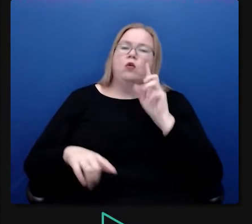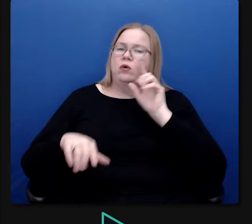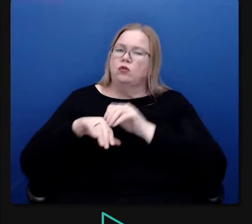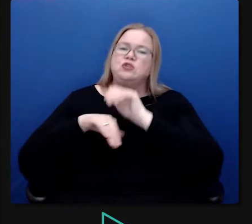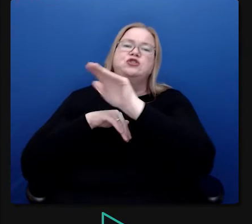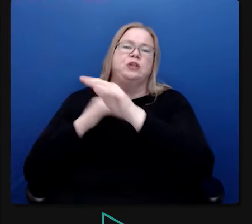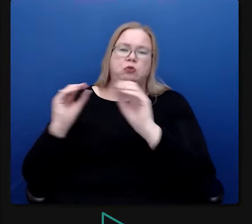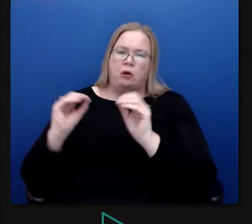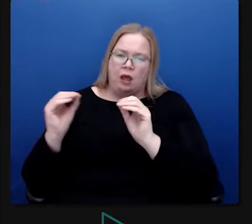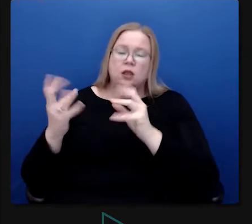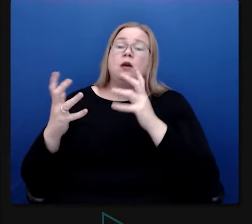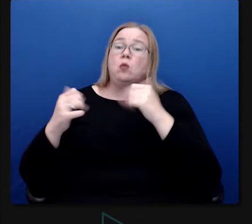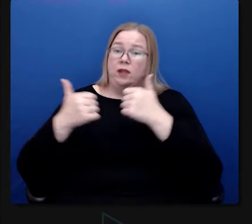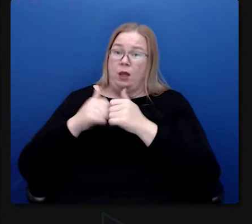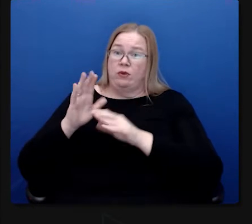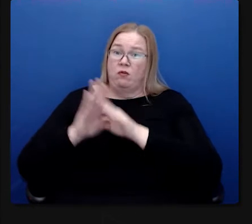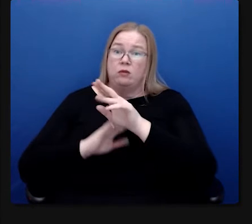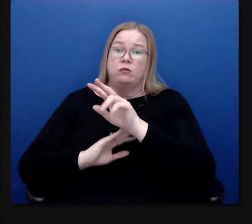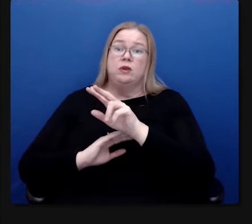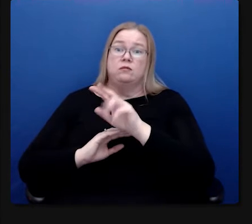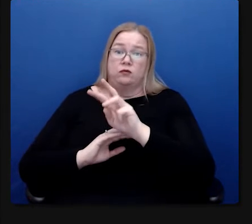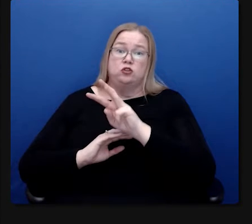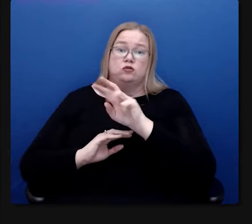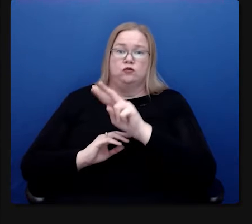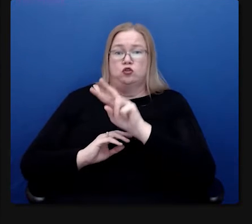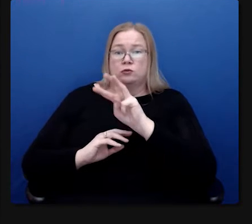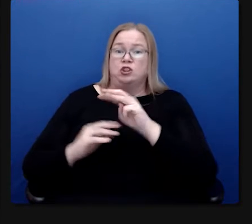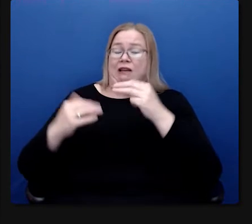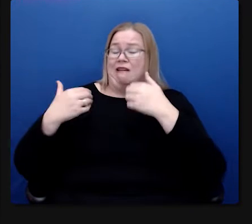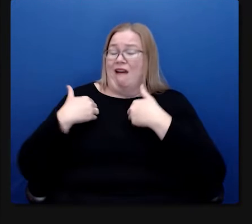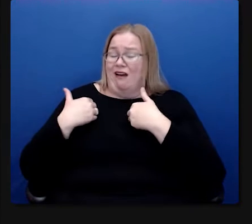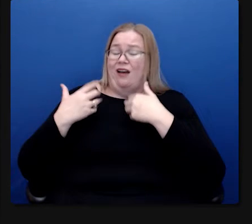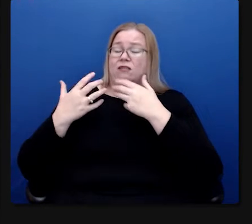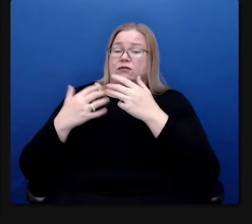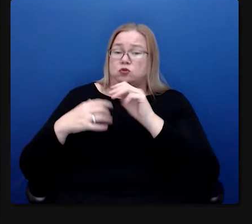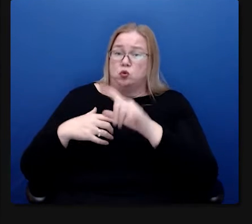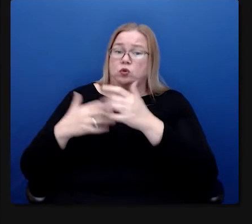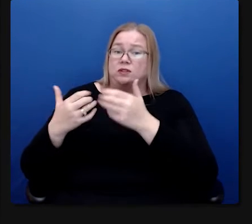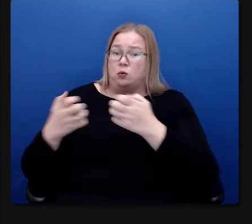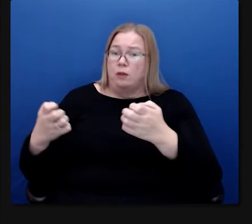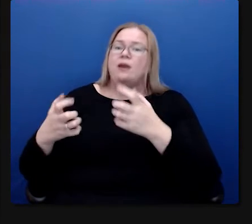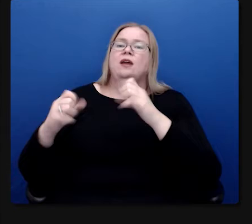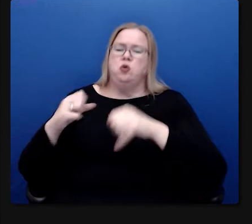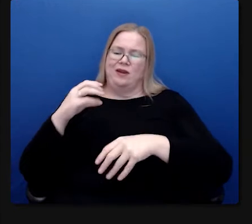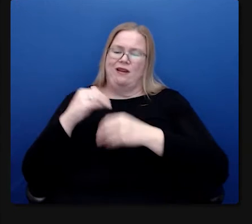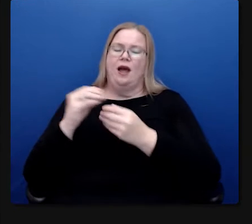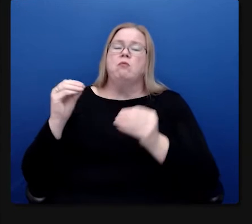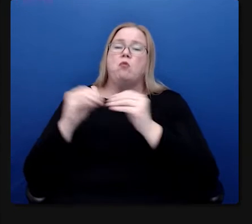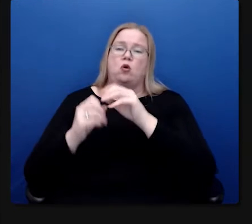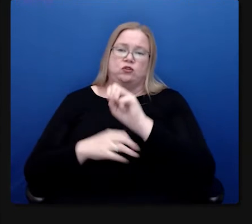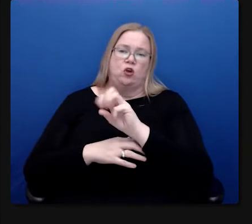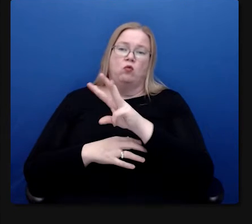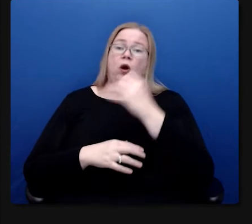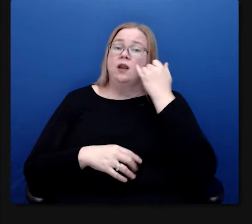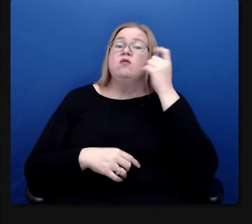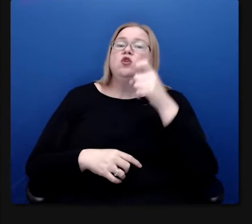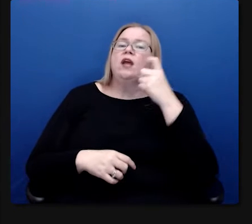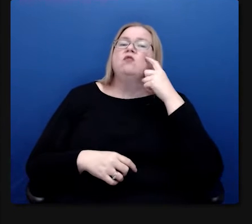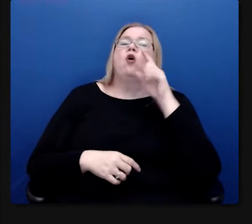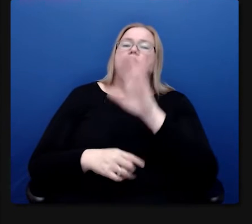While the Game Development Virtual Machine comes prepackaged with common tools and utilities, you can install additional software and tools that you need for your existing project.